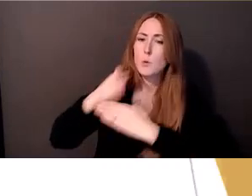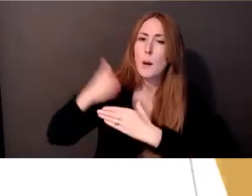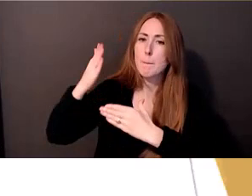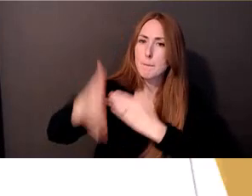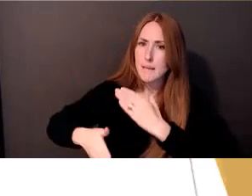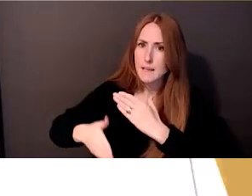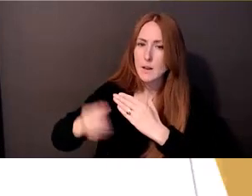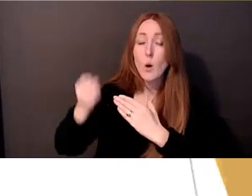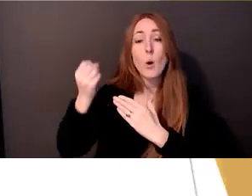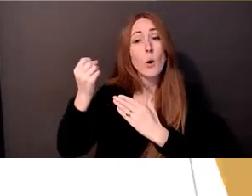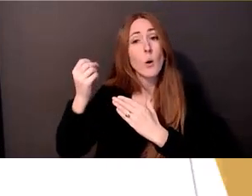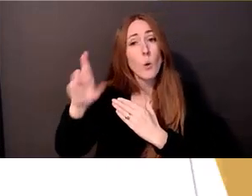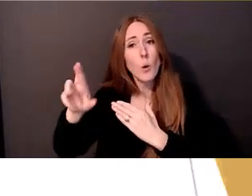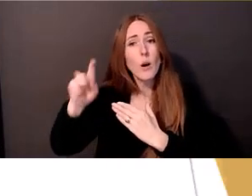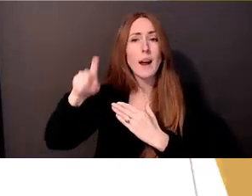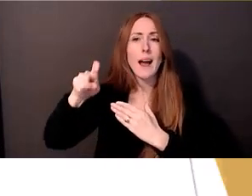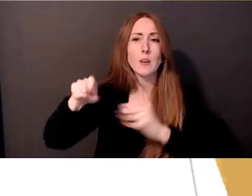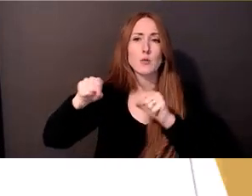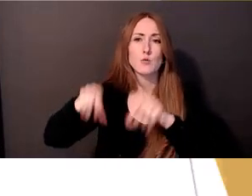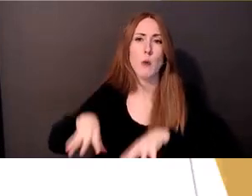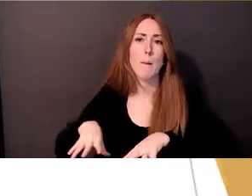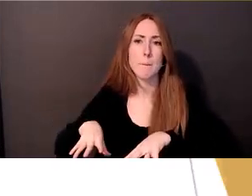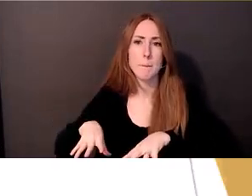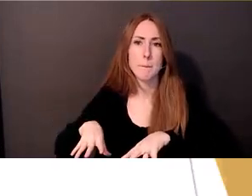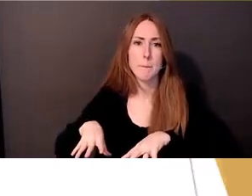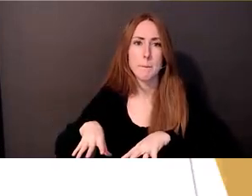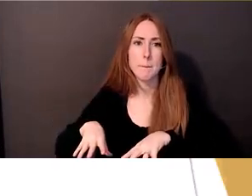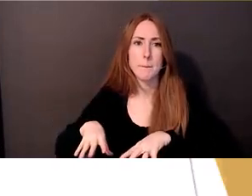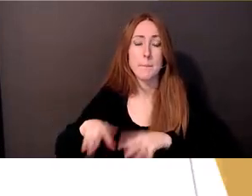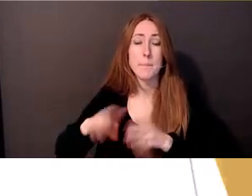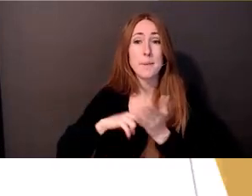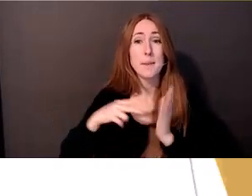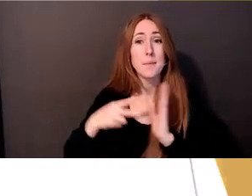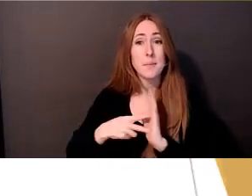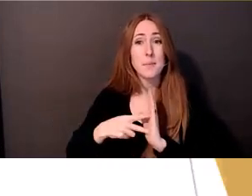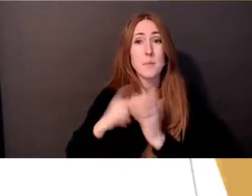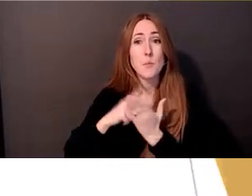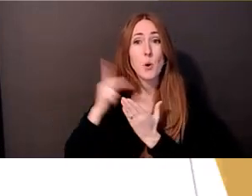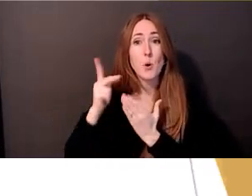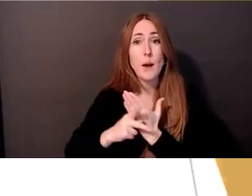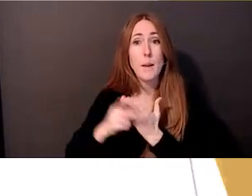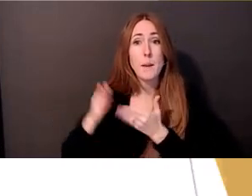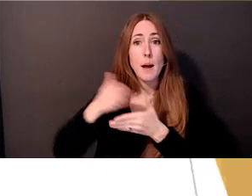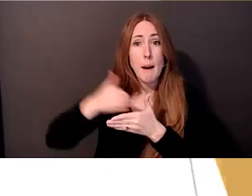So this translated to a program completion percentage of 63%.